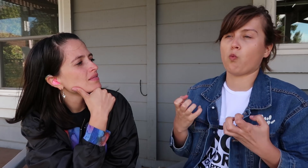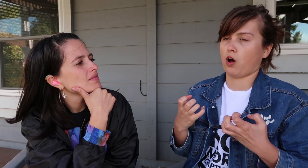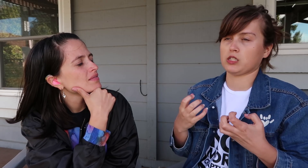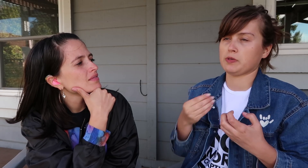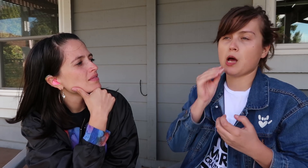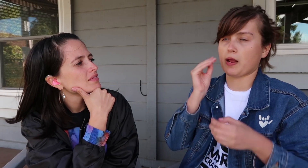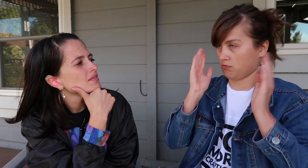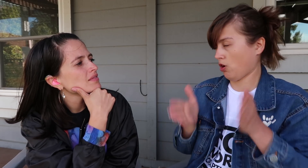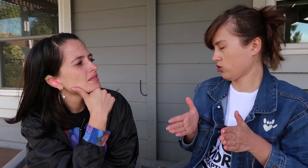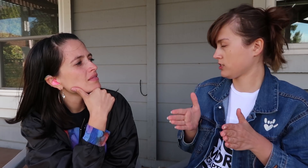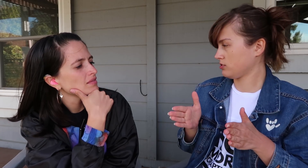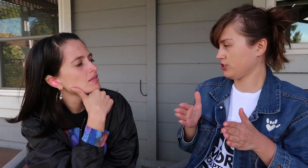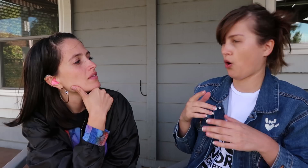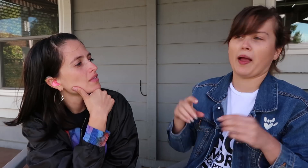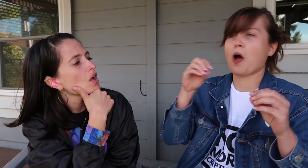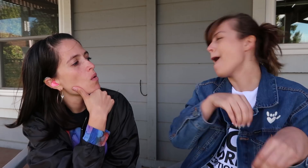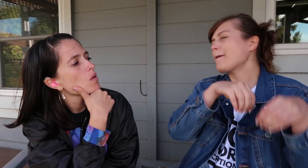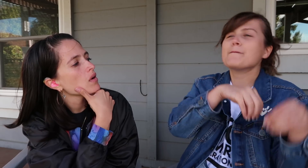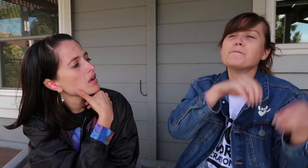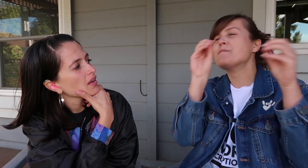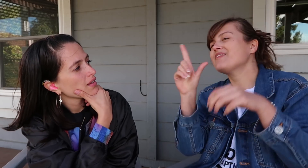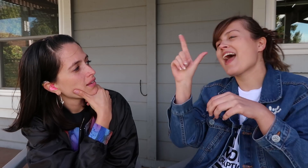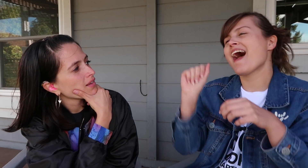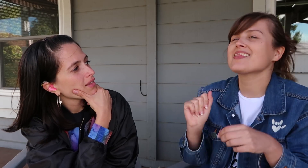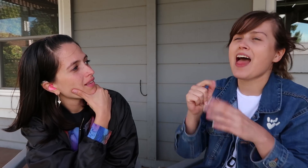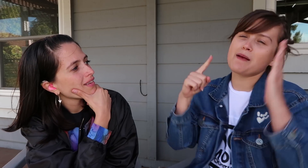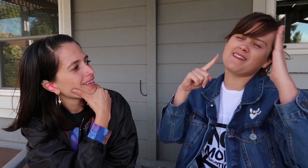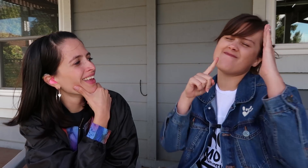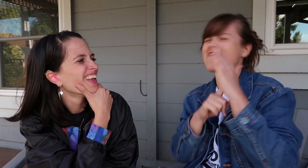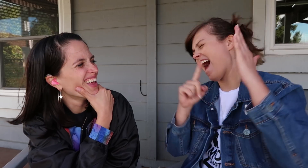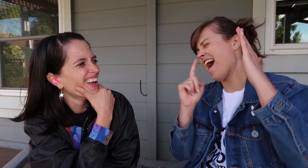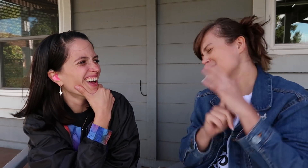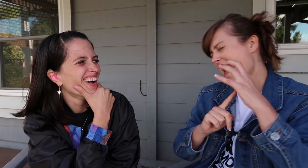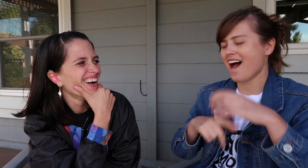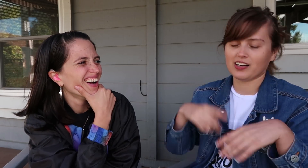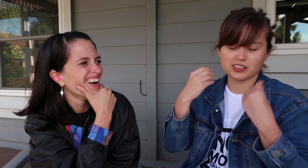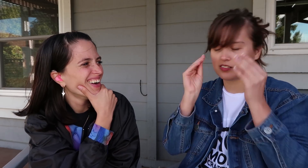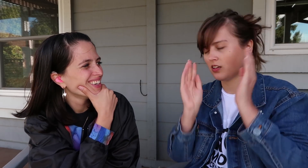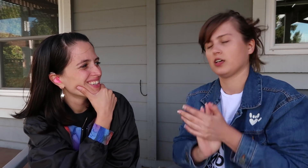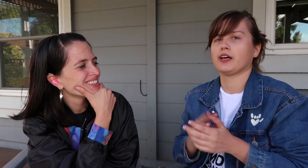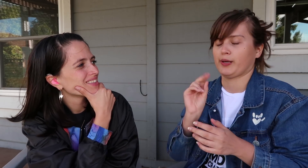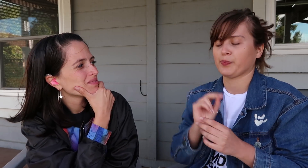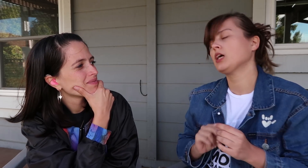I had wanted to be a makeup artist. I wanted to move to LA and be popular. Yeah, that didn't happen.